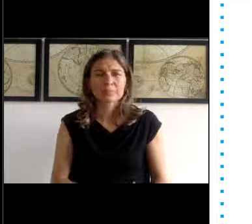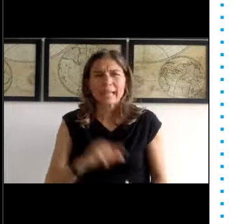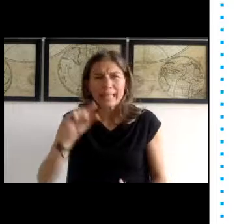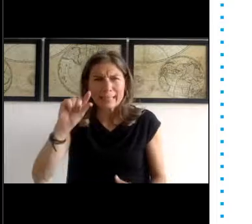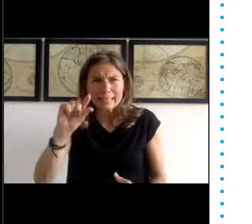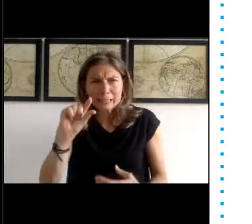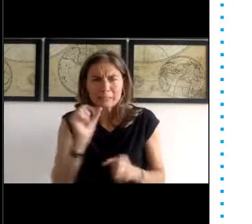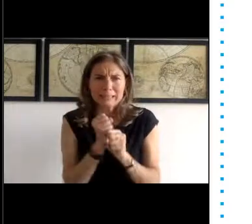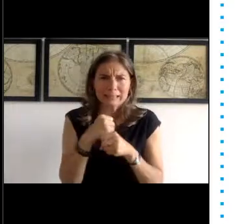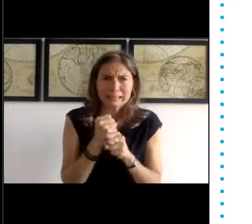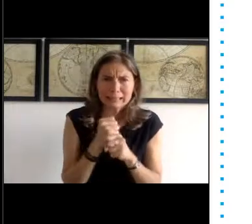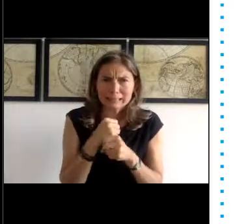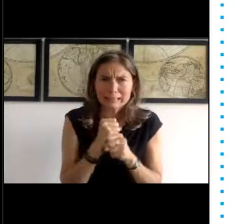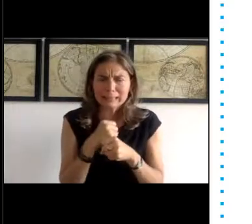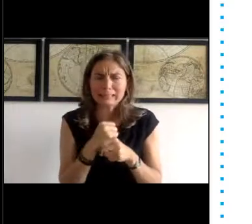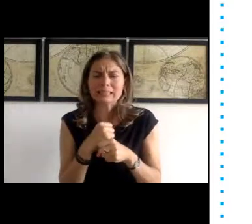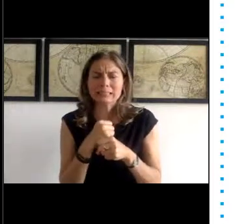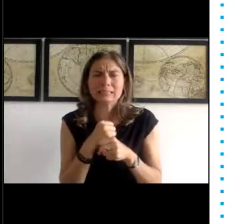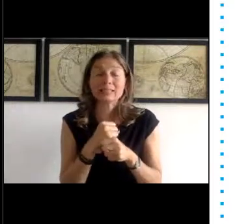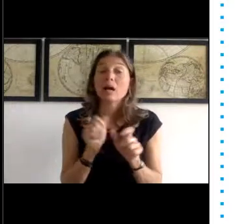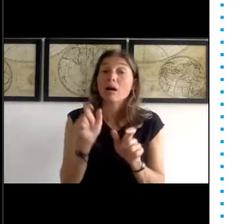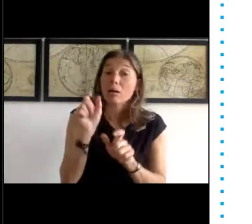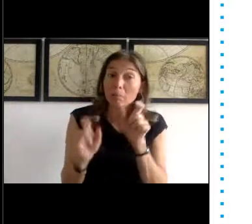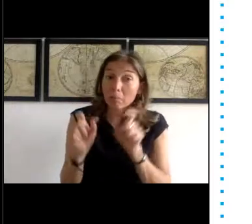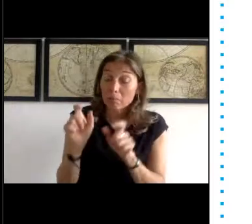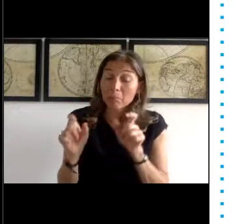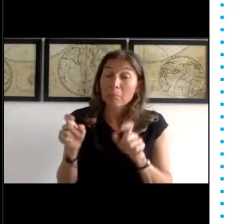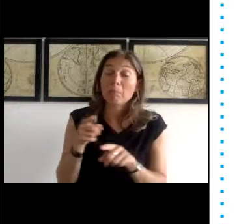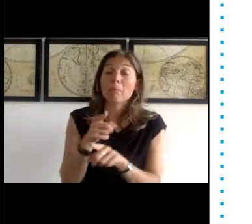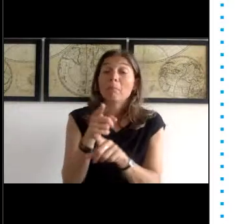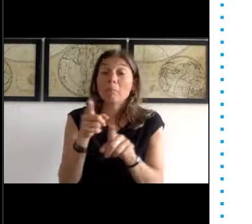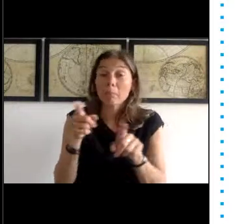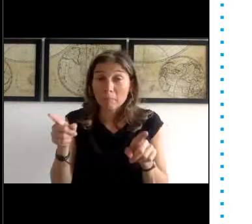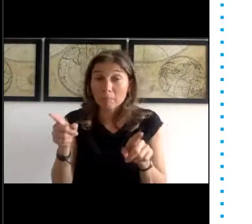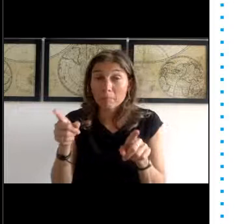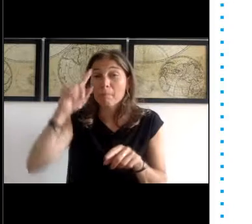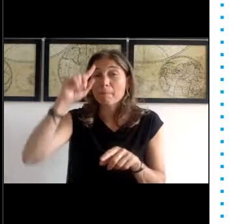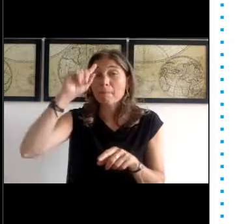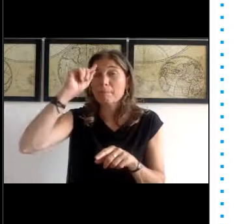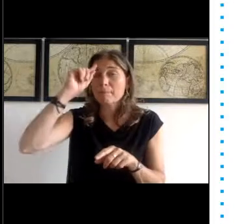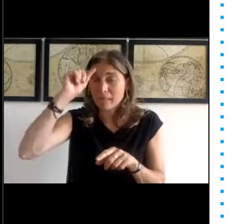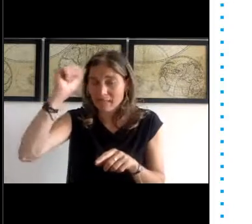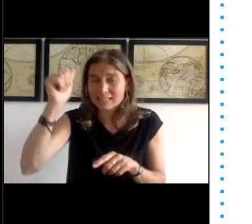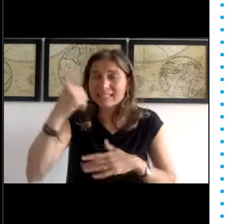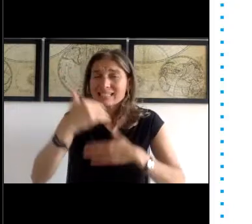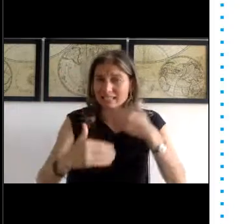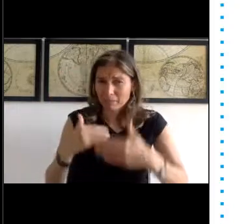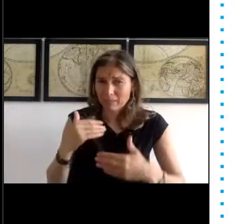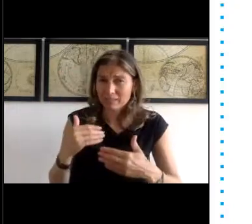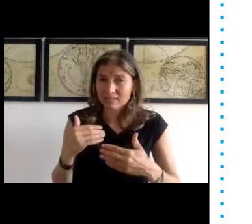Sometimes I had two flatmates. The Indian flatmate made this picture